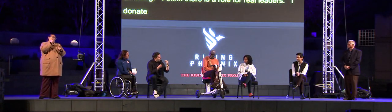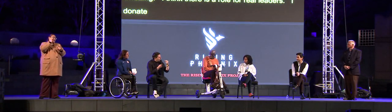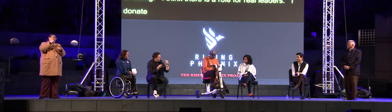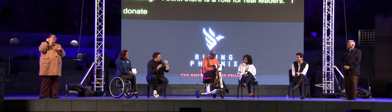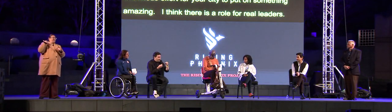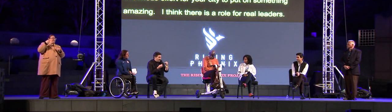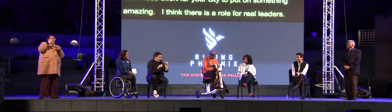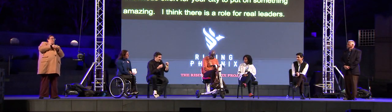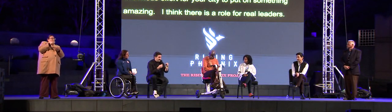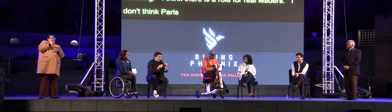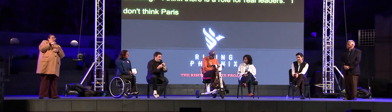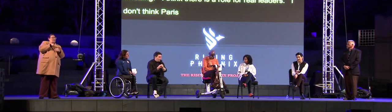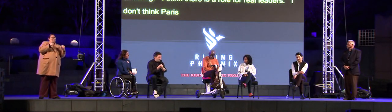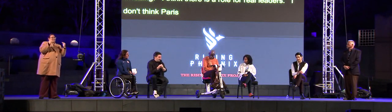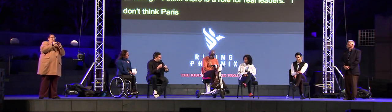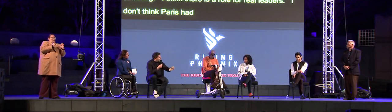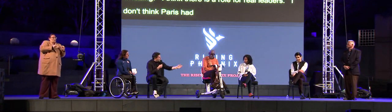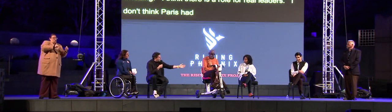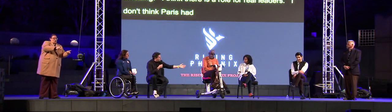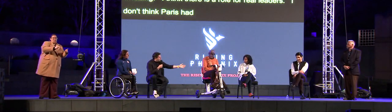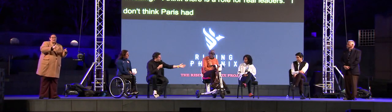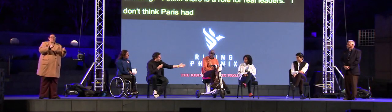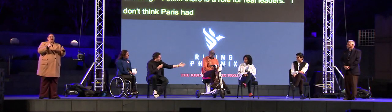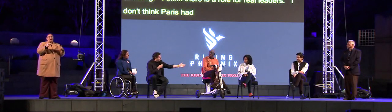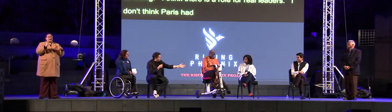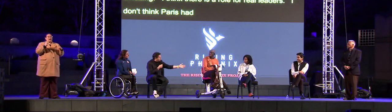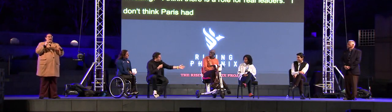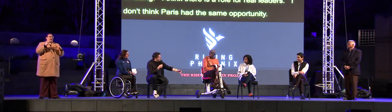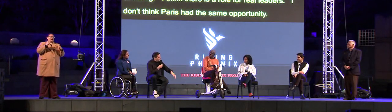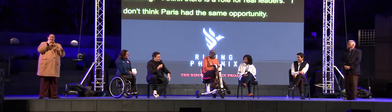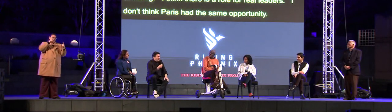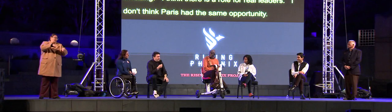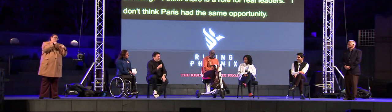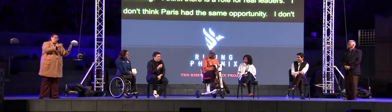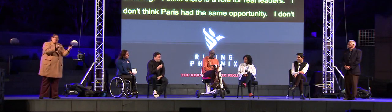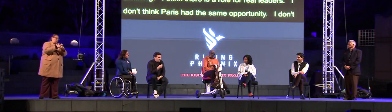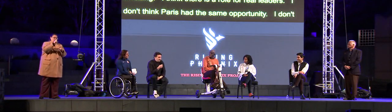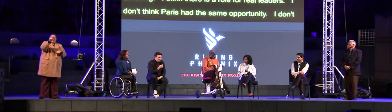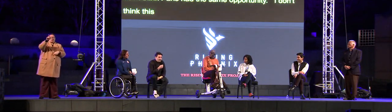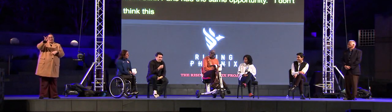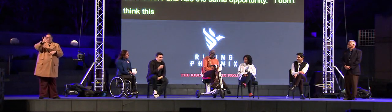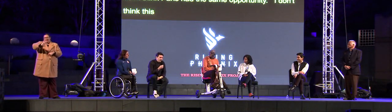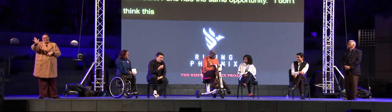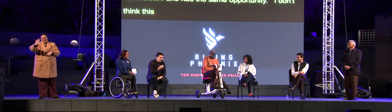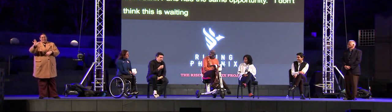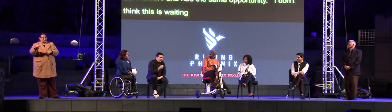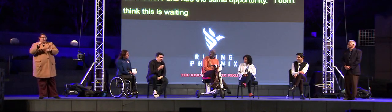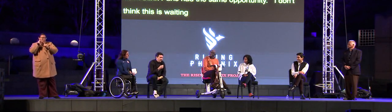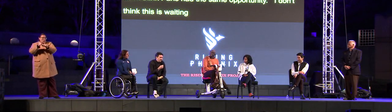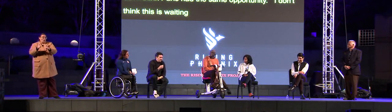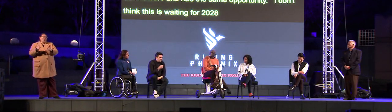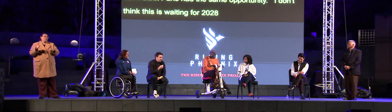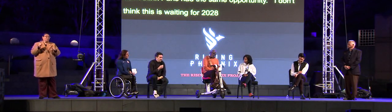and I don't think this is about waiting for 2028. I agree. I think this really is about a number of leaders